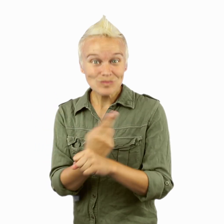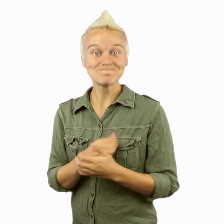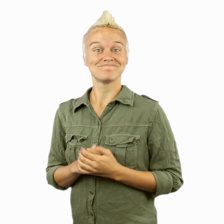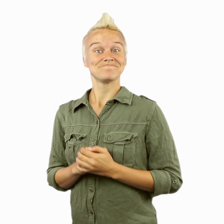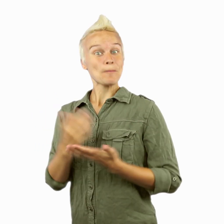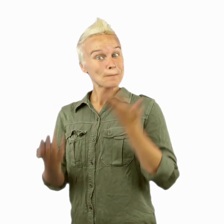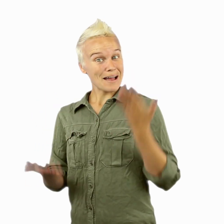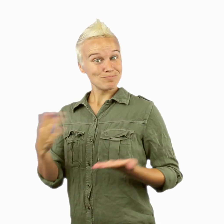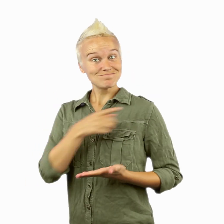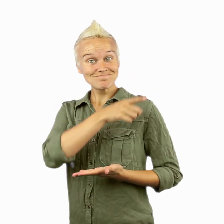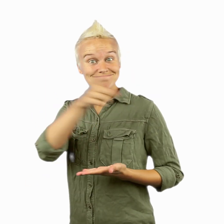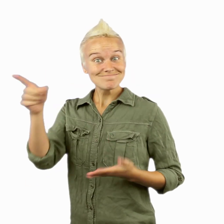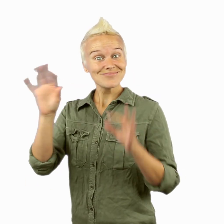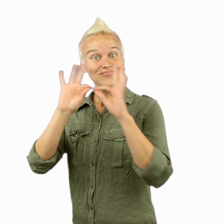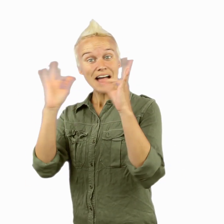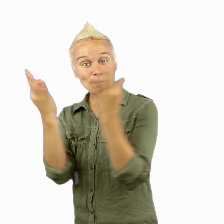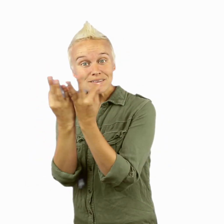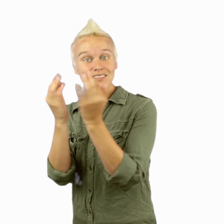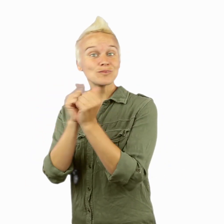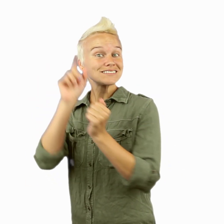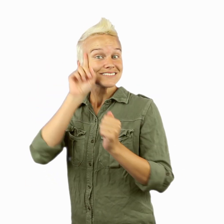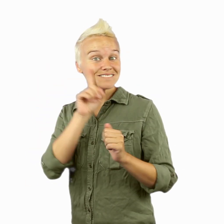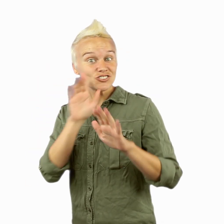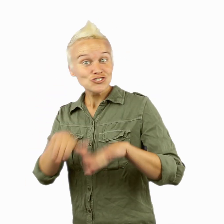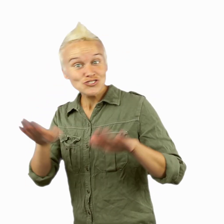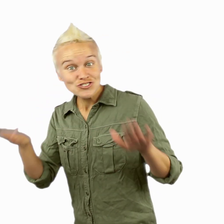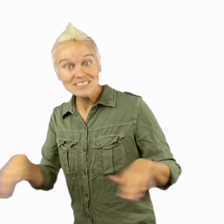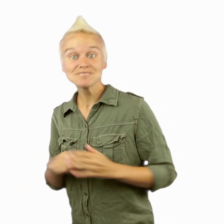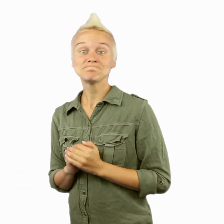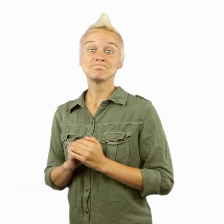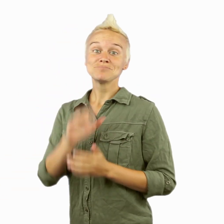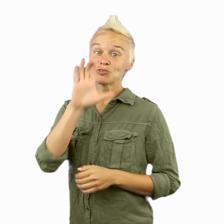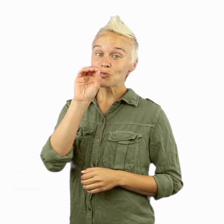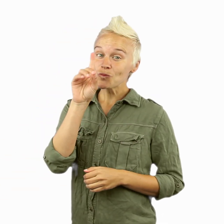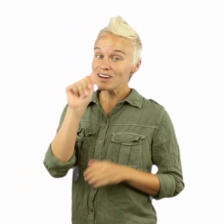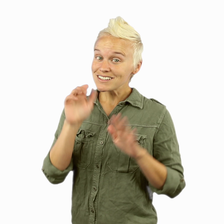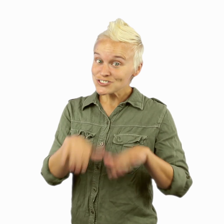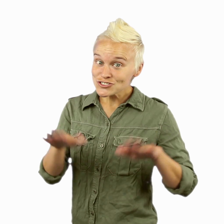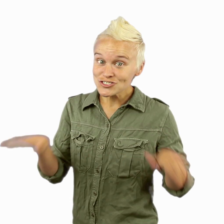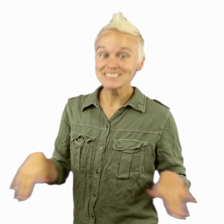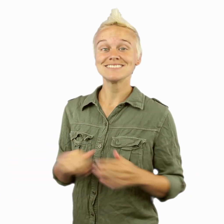If you're a family with Deaf children, CODA children,